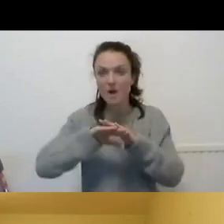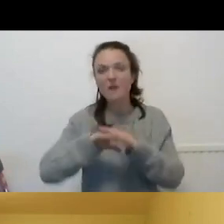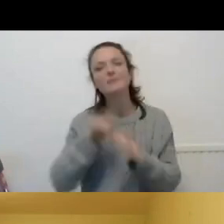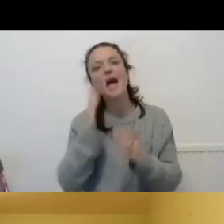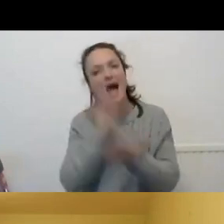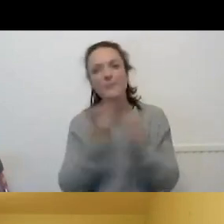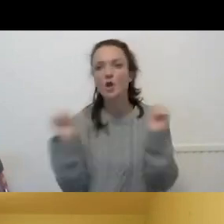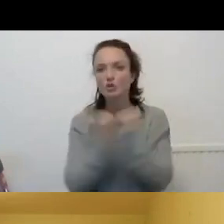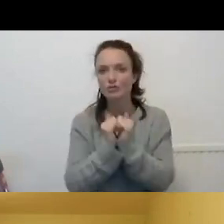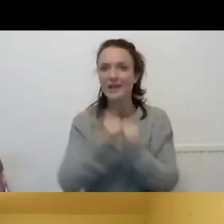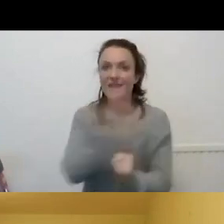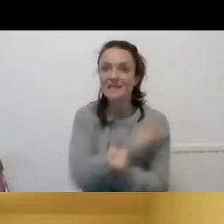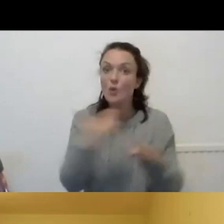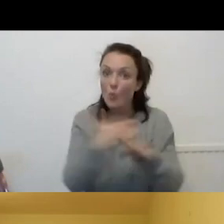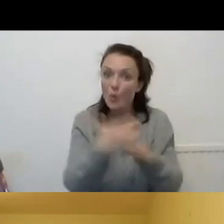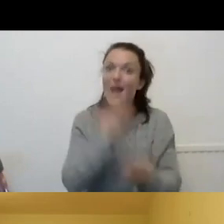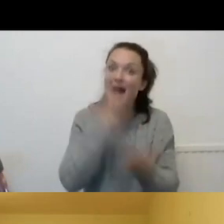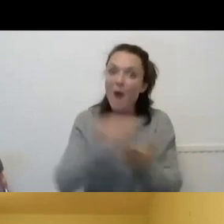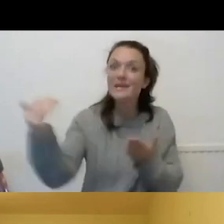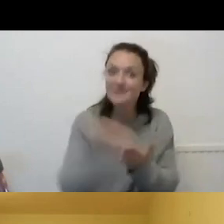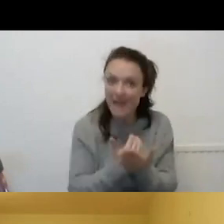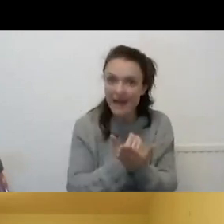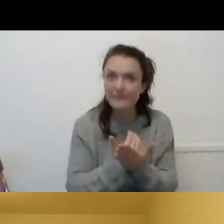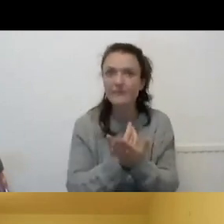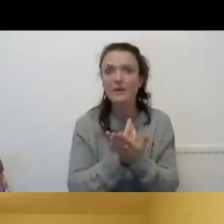Now the vaccine has been given to 1000s of people around the country, I hope soon